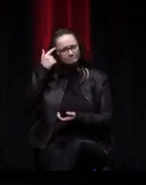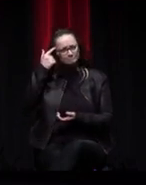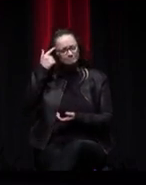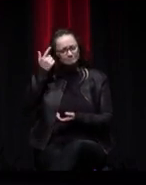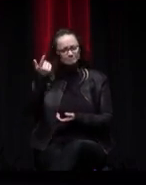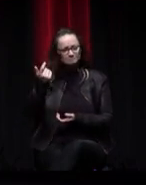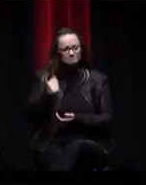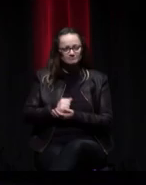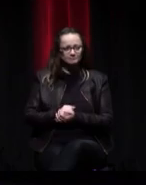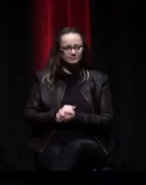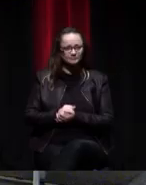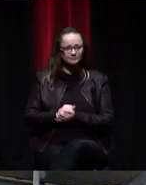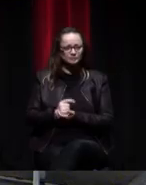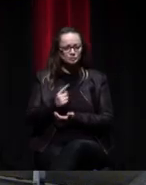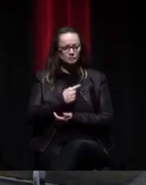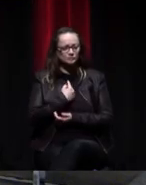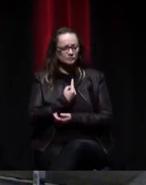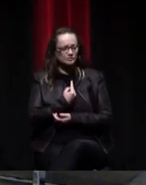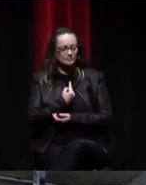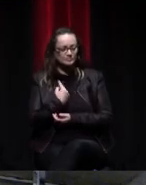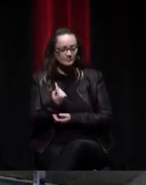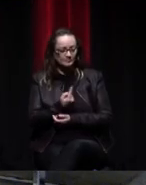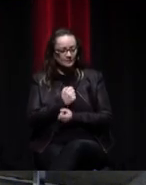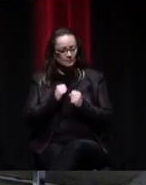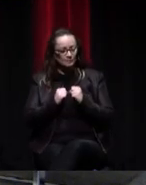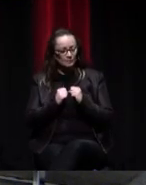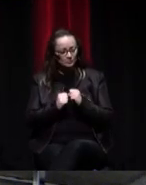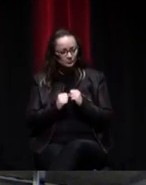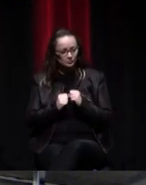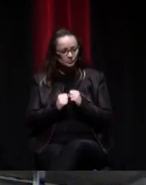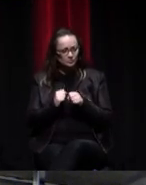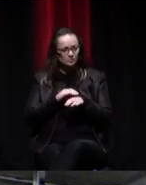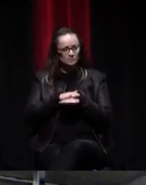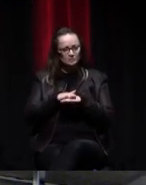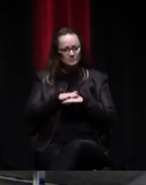that we could talk,